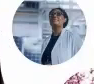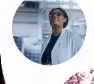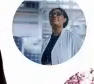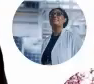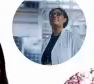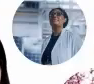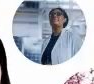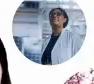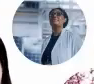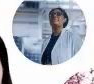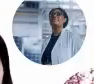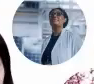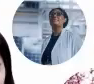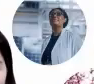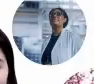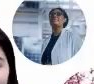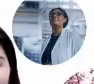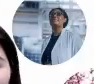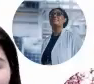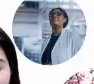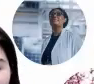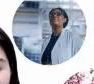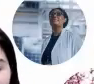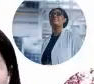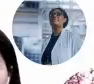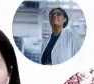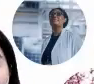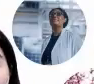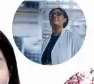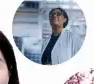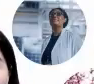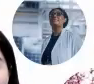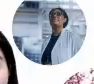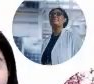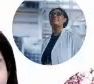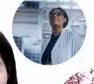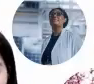Next slide please. Is a brief overview of how will spend